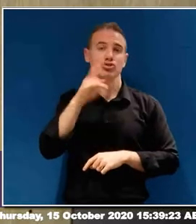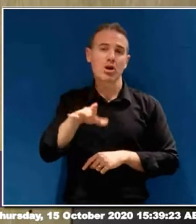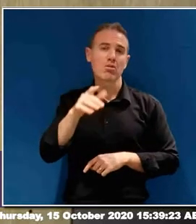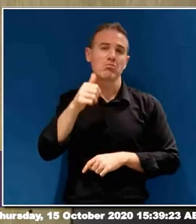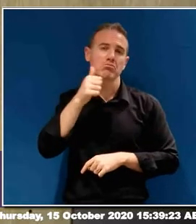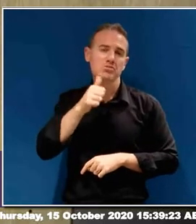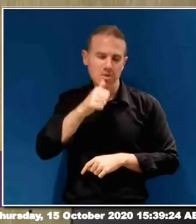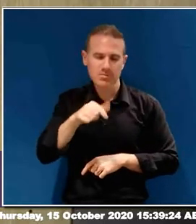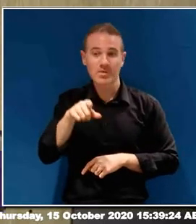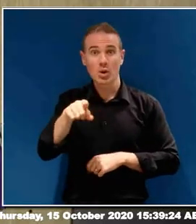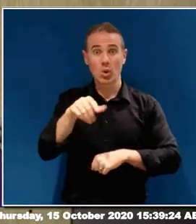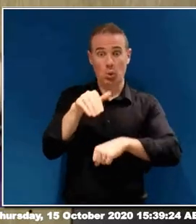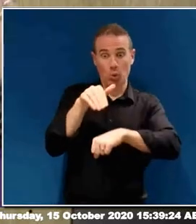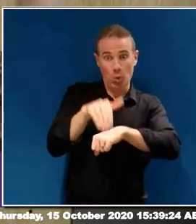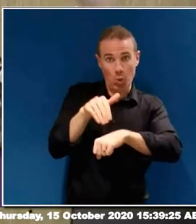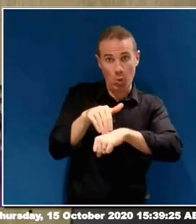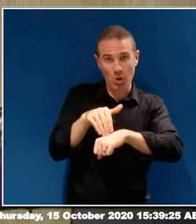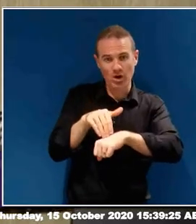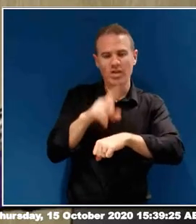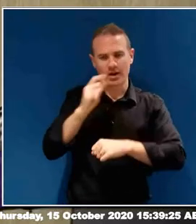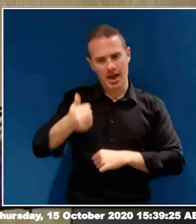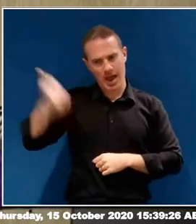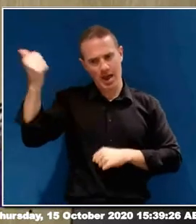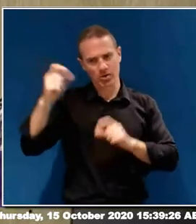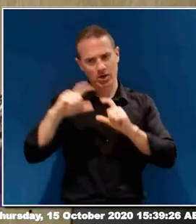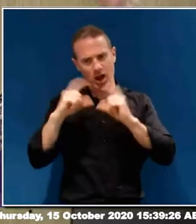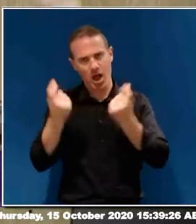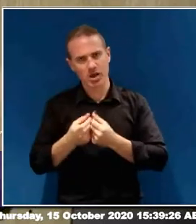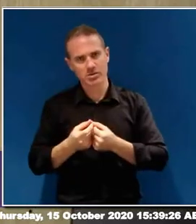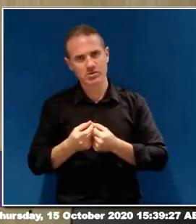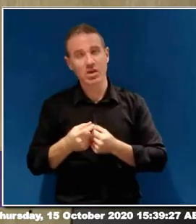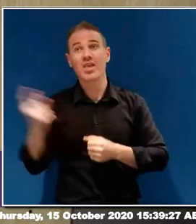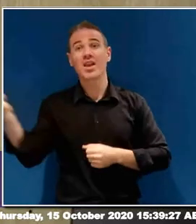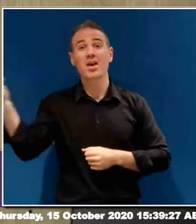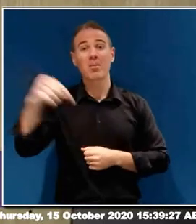What ends up happening is rather than revisiting and assessing both